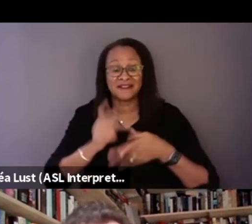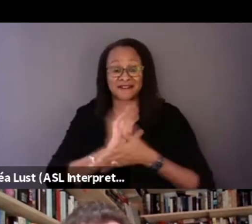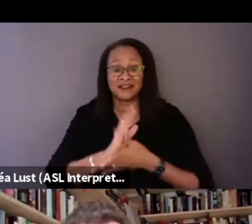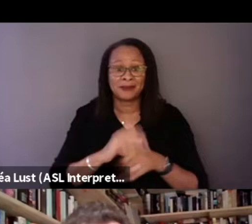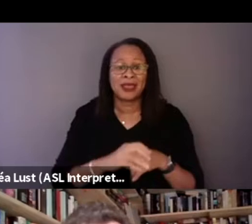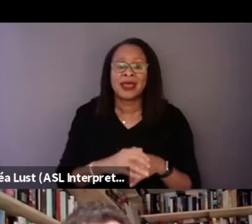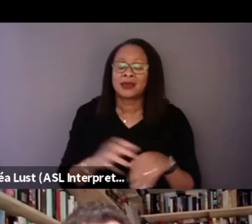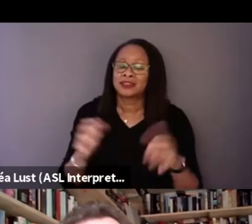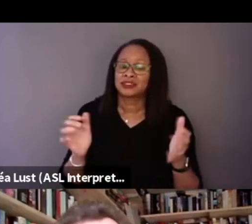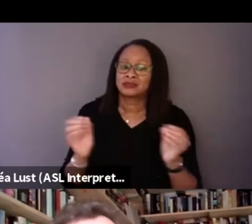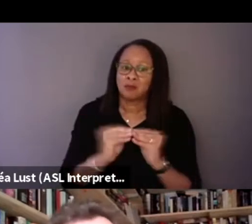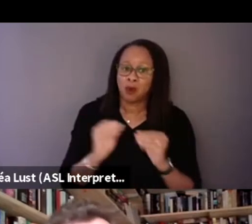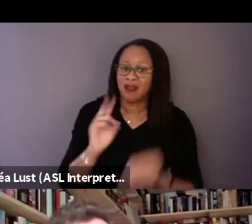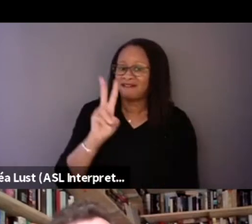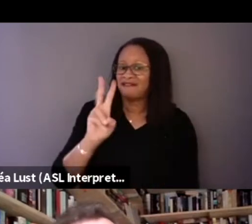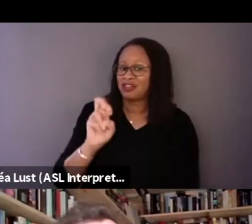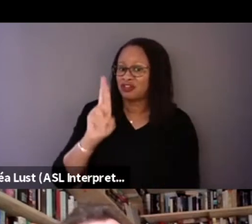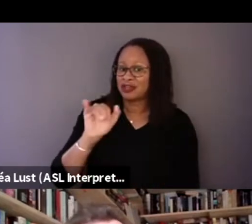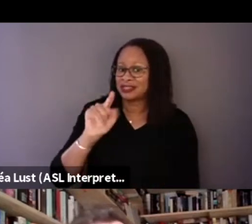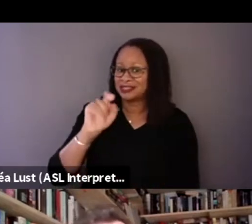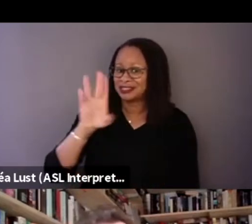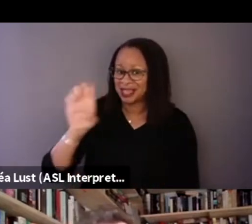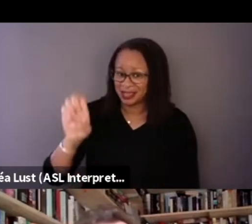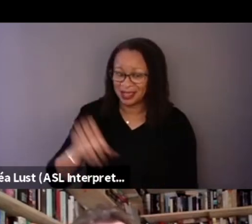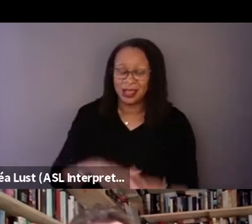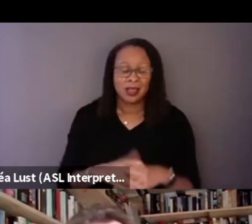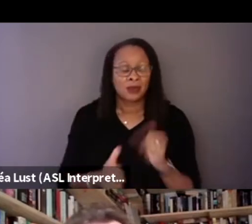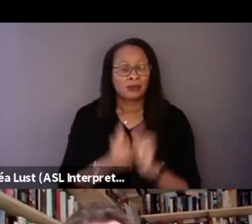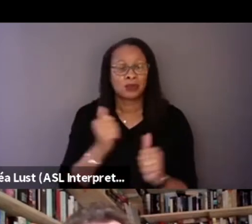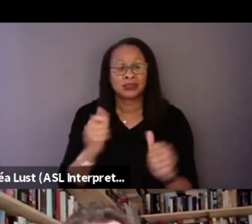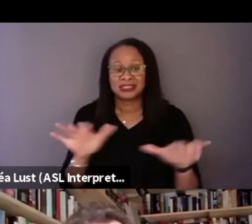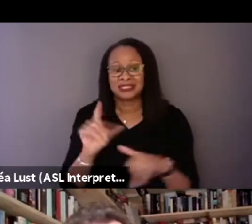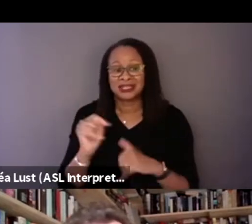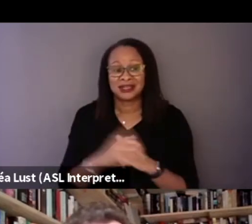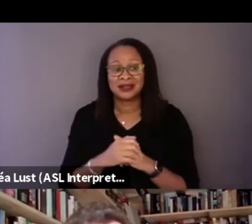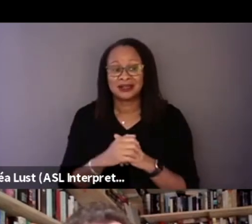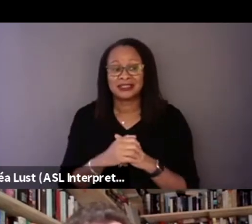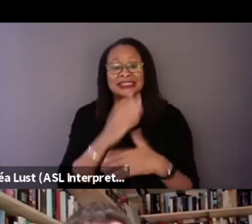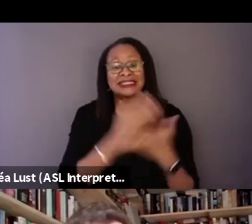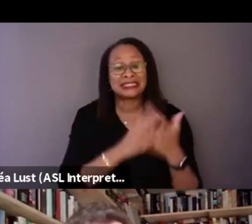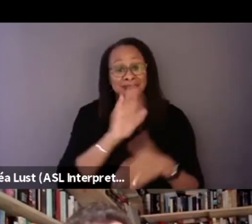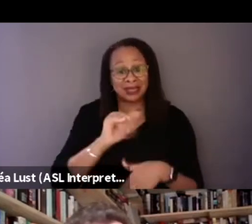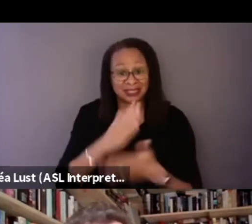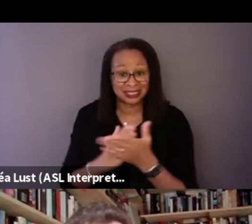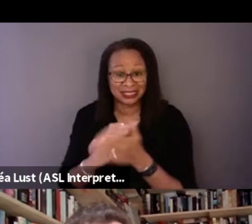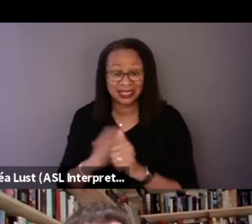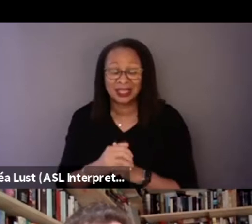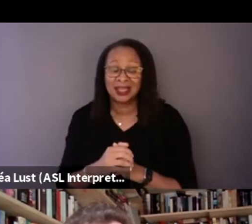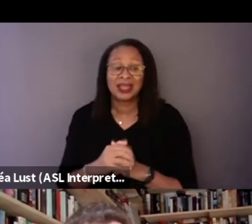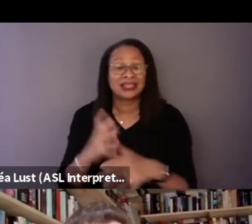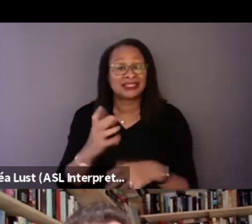So we mostly did it scene by scene and that takes a lot more filming.